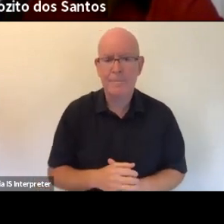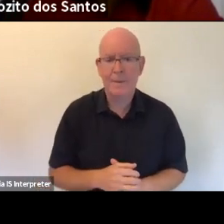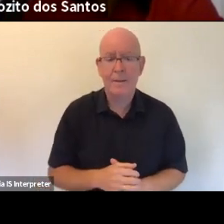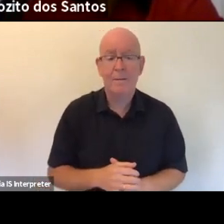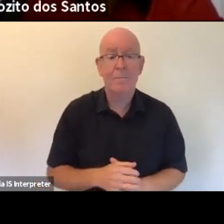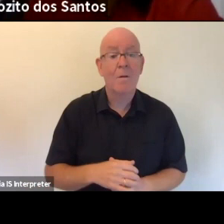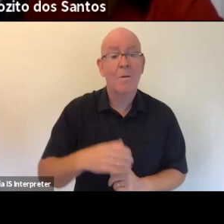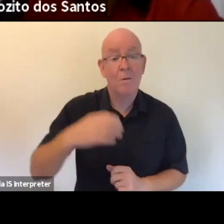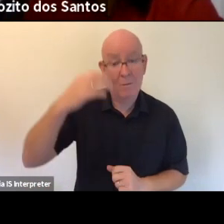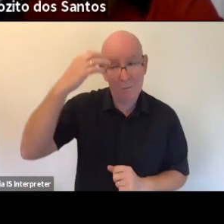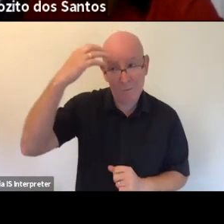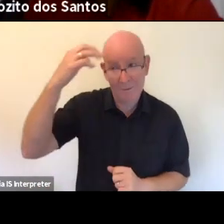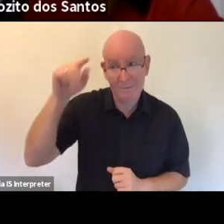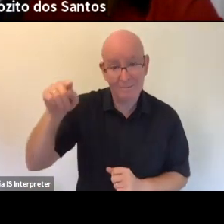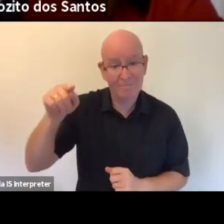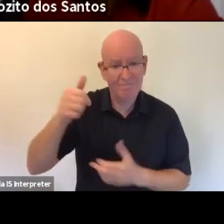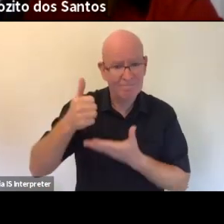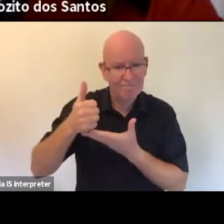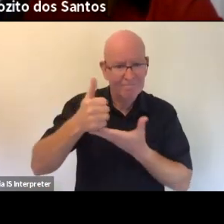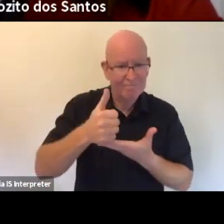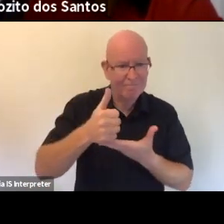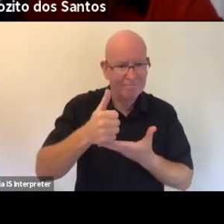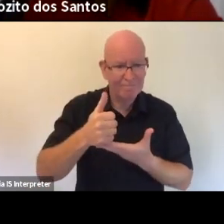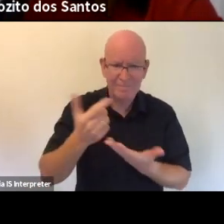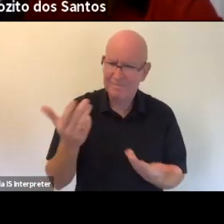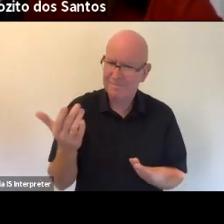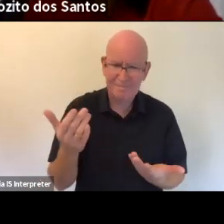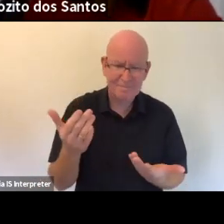even the government have not considered to…